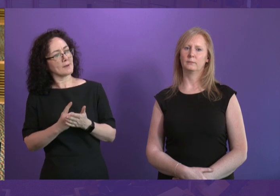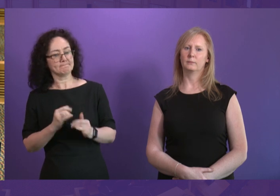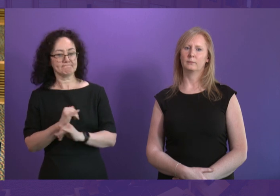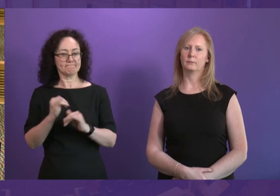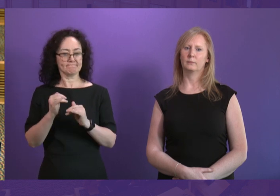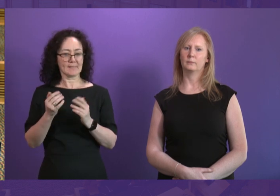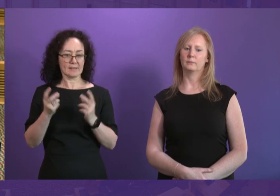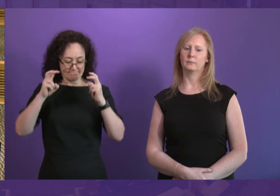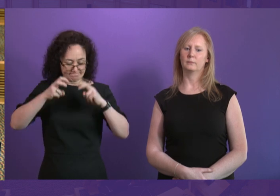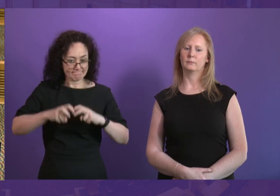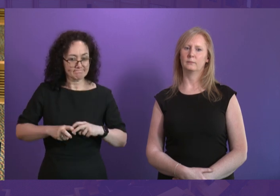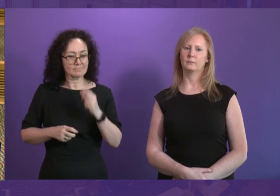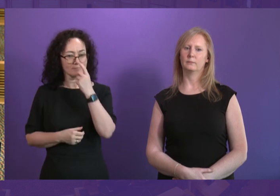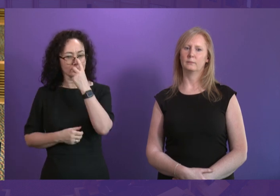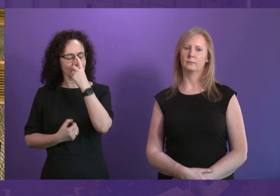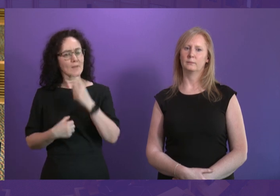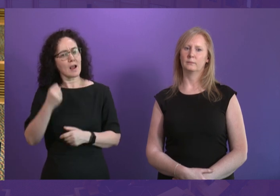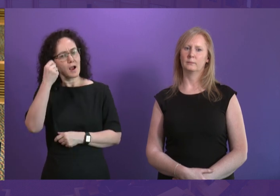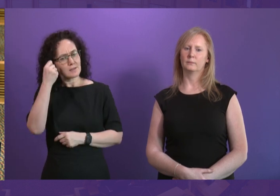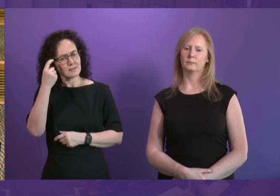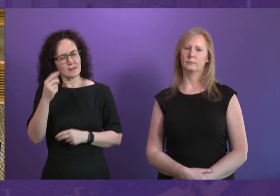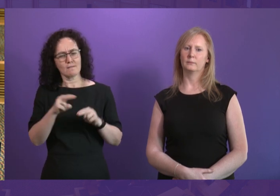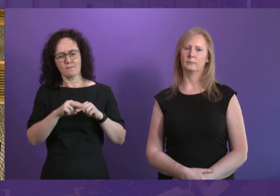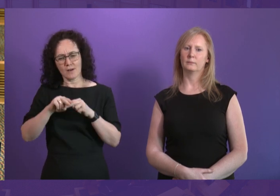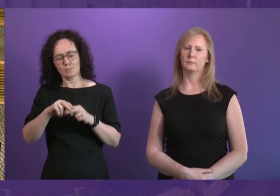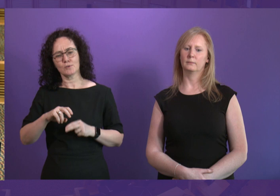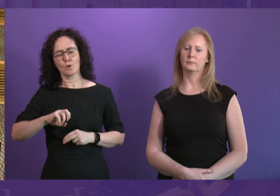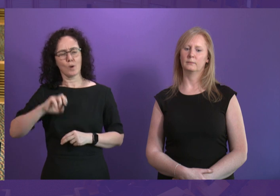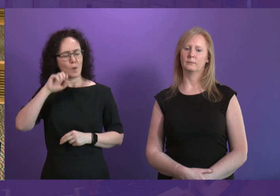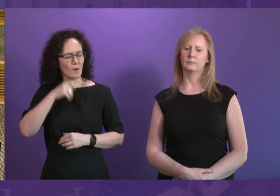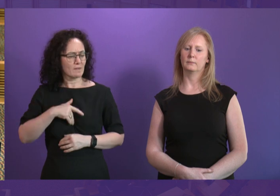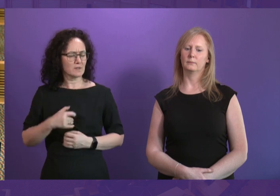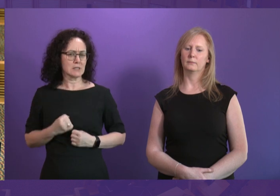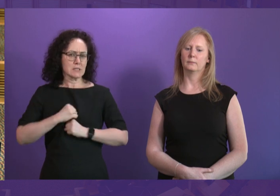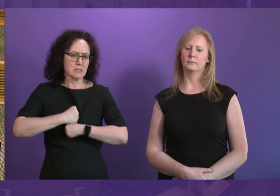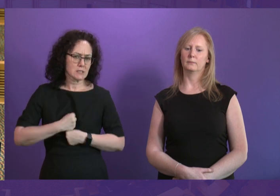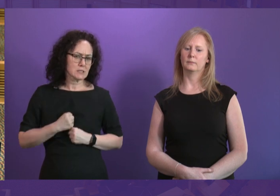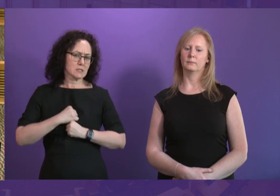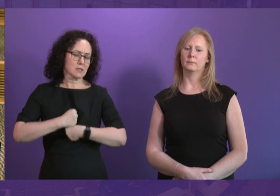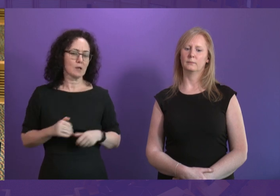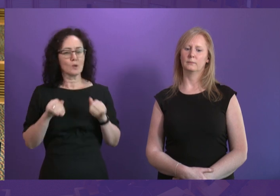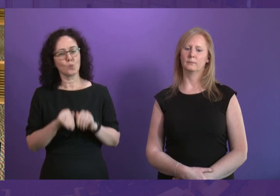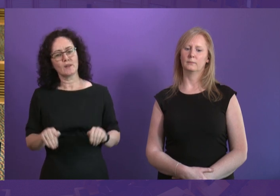families will often feel about the length of time that it takes for them to begin. However—I